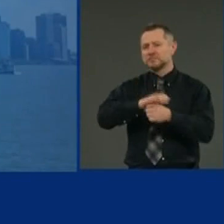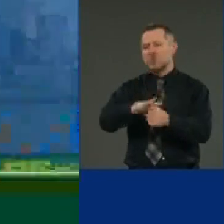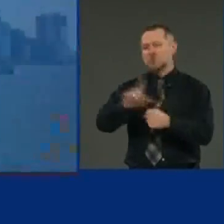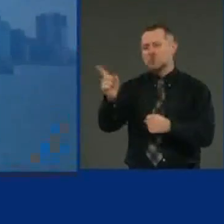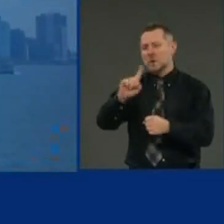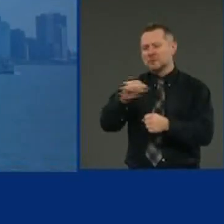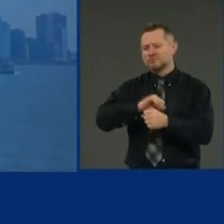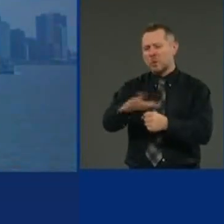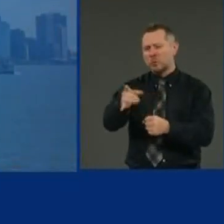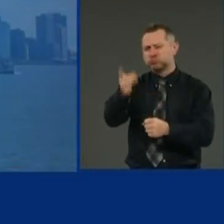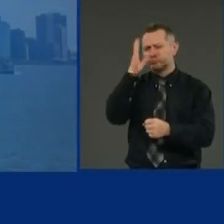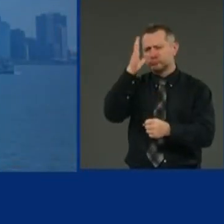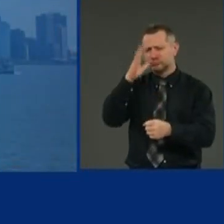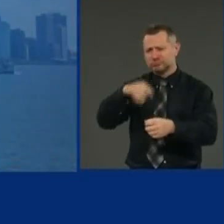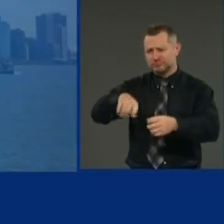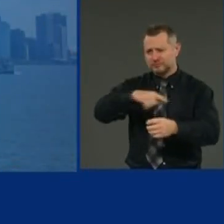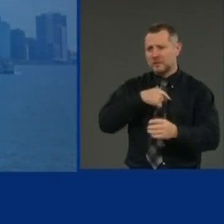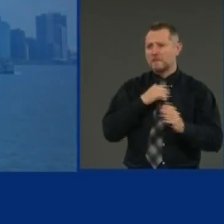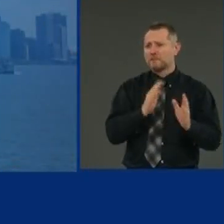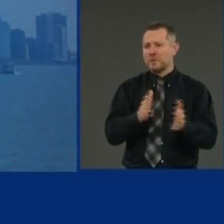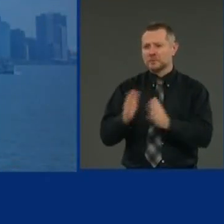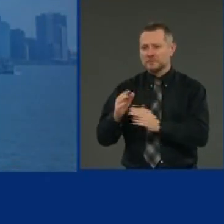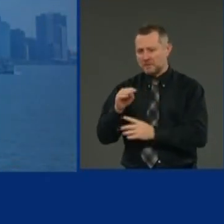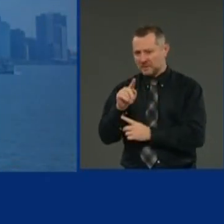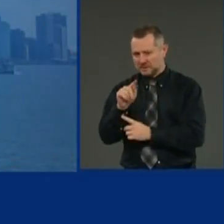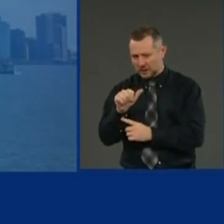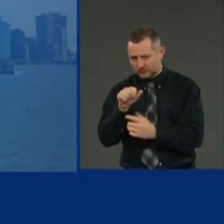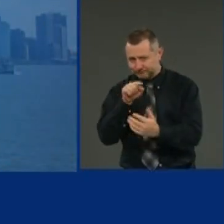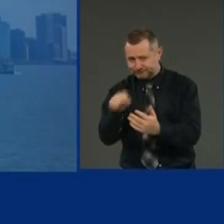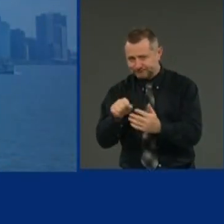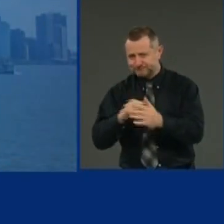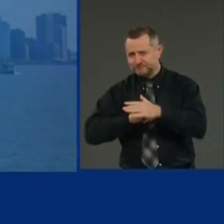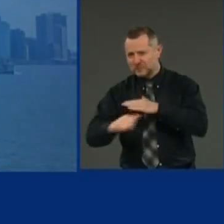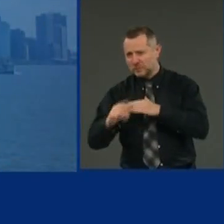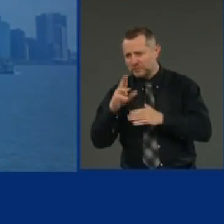PLEASE STAND BY. WE'RE GOING TO FOCUS ON THE